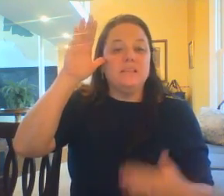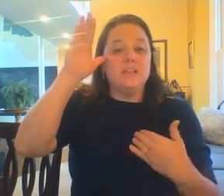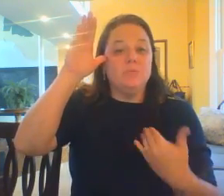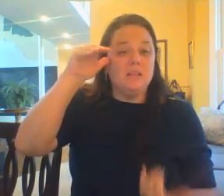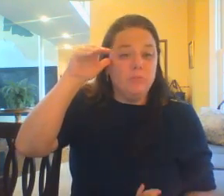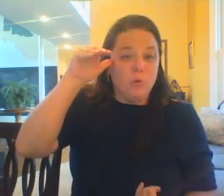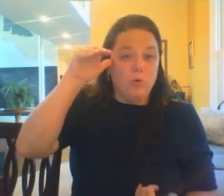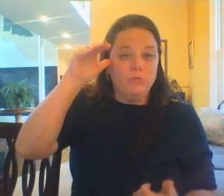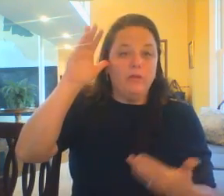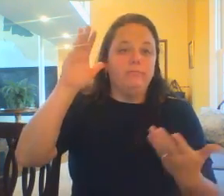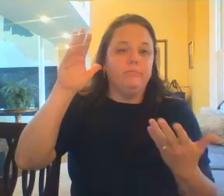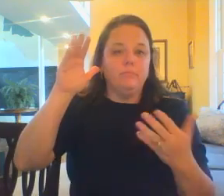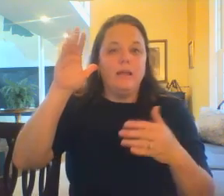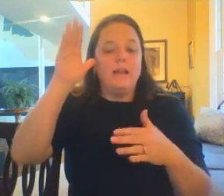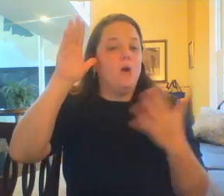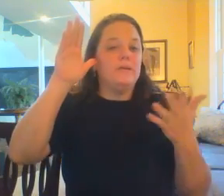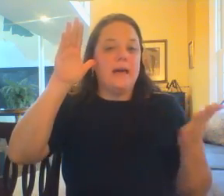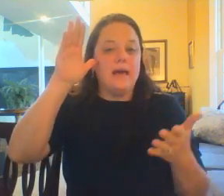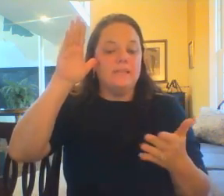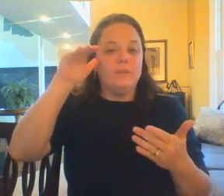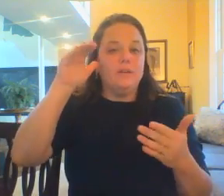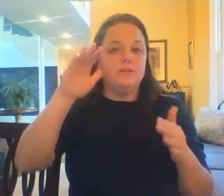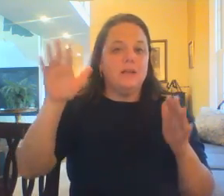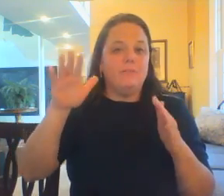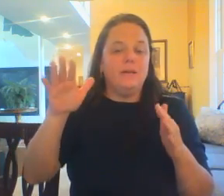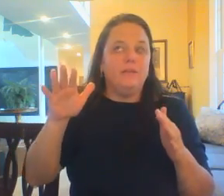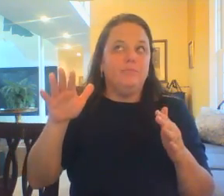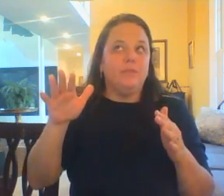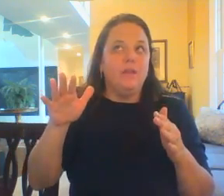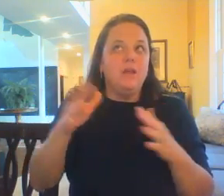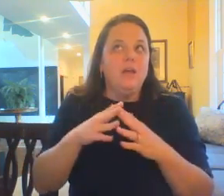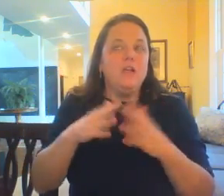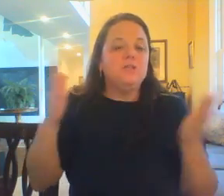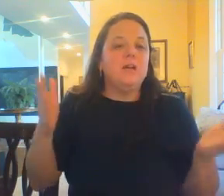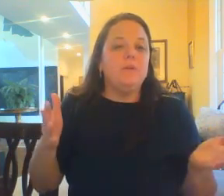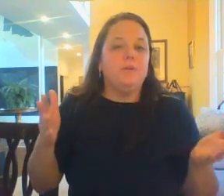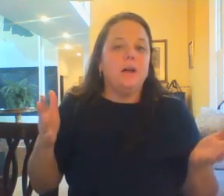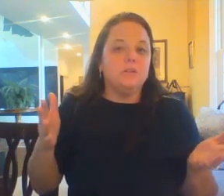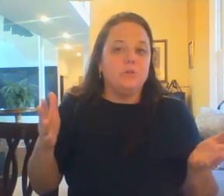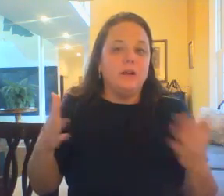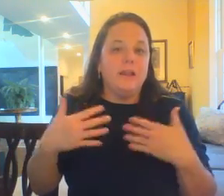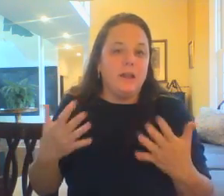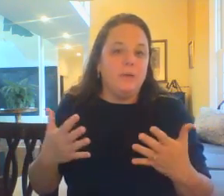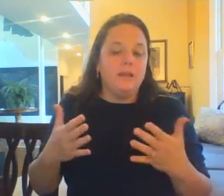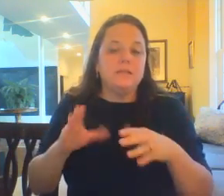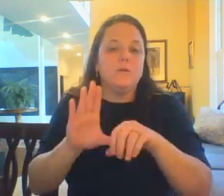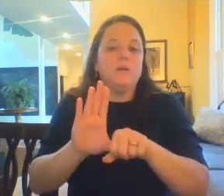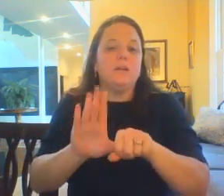actually means mule and it always has but used to not be easy to not be